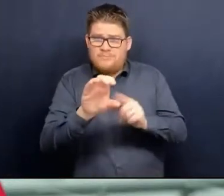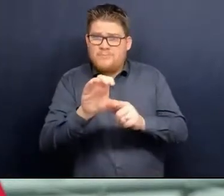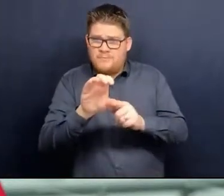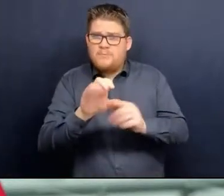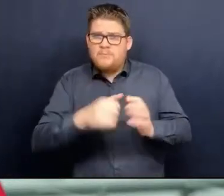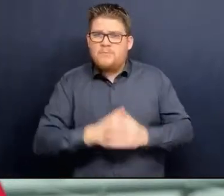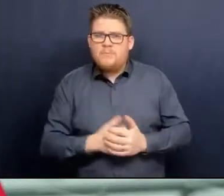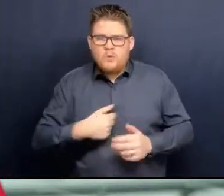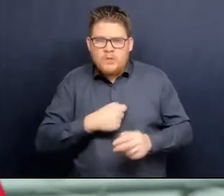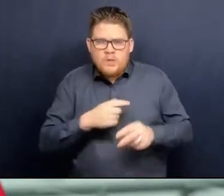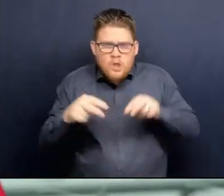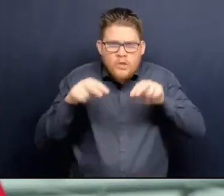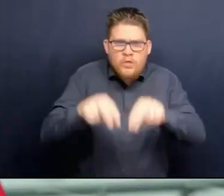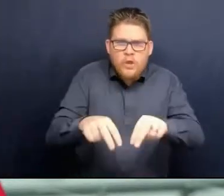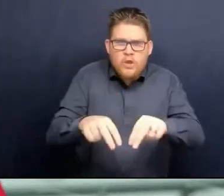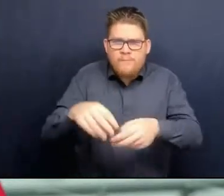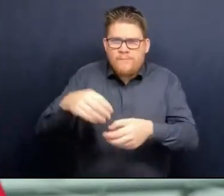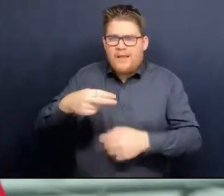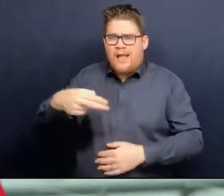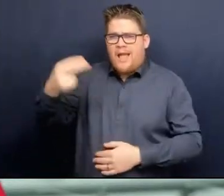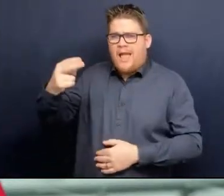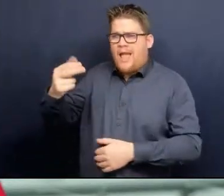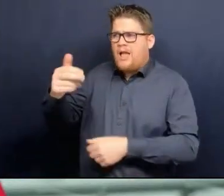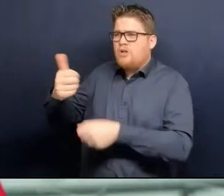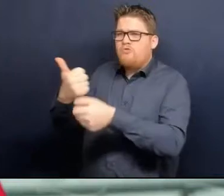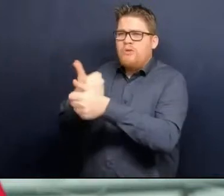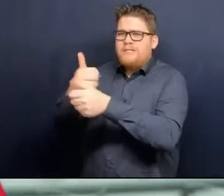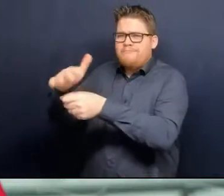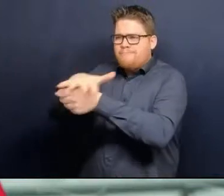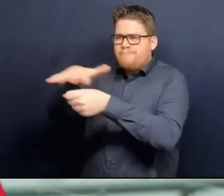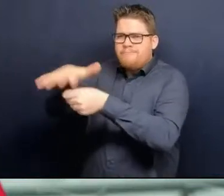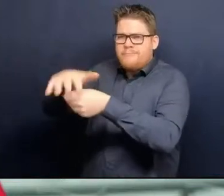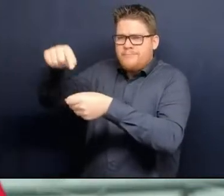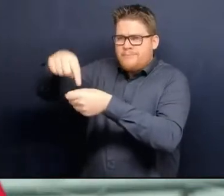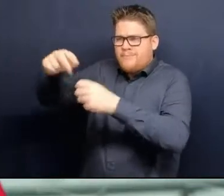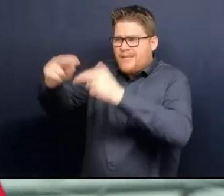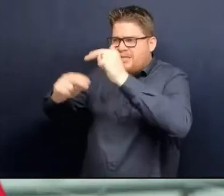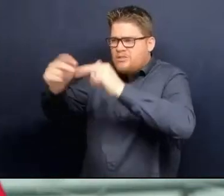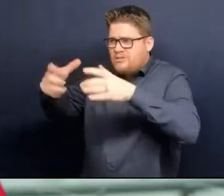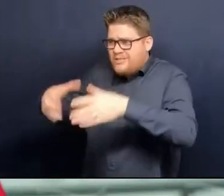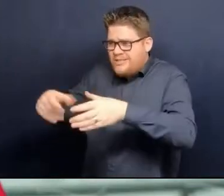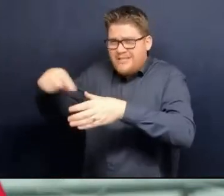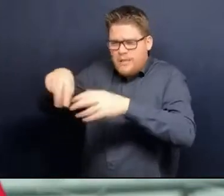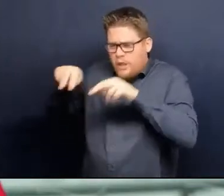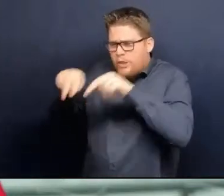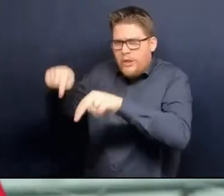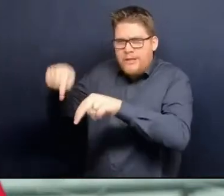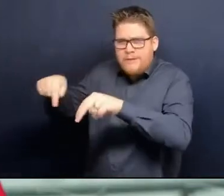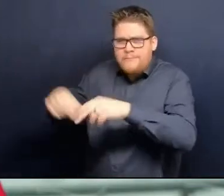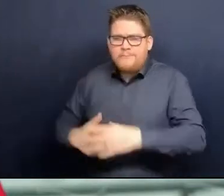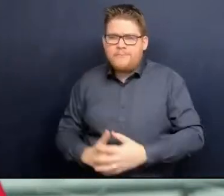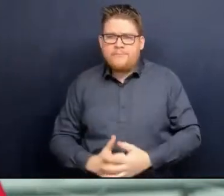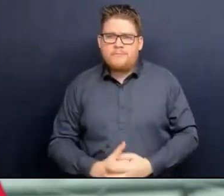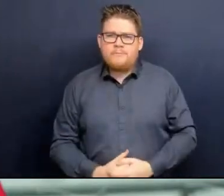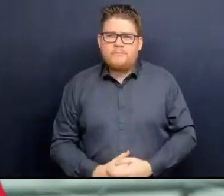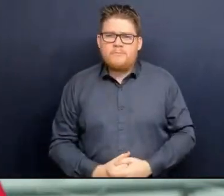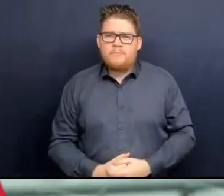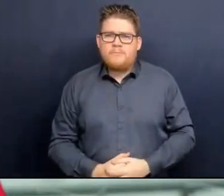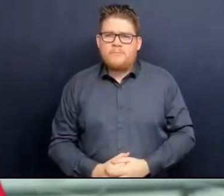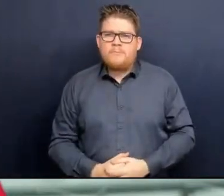has been focusing absolutely on those highest risk indoor settings in discretionary